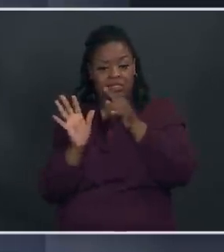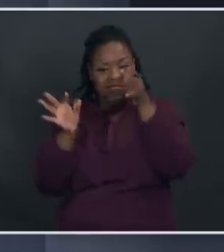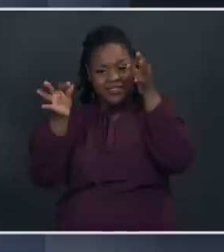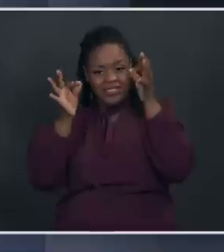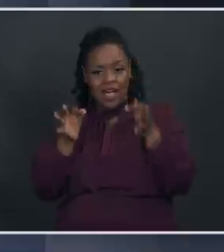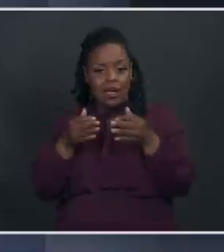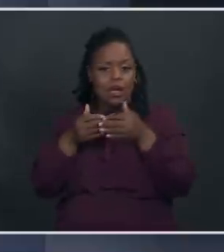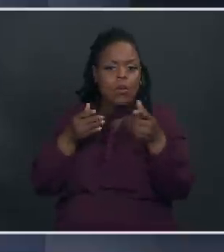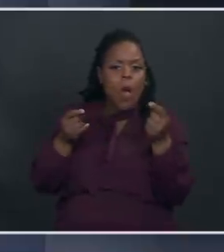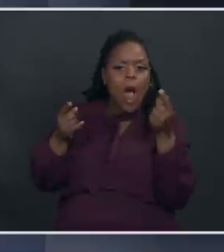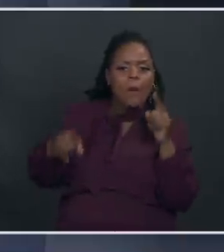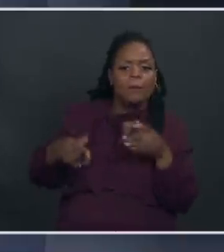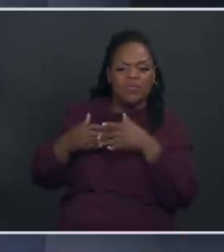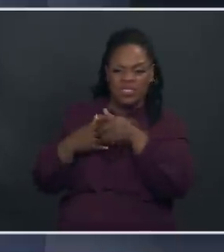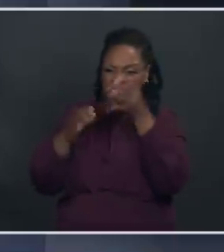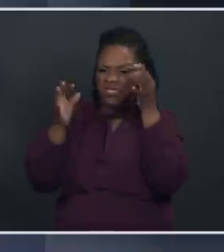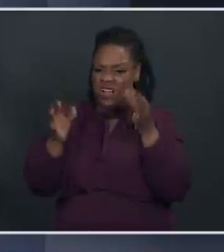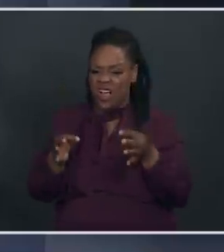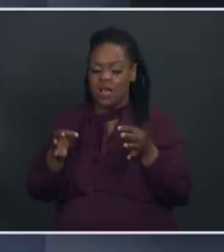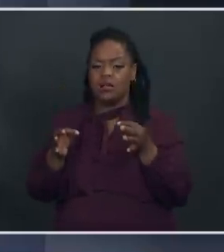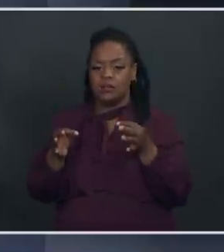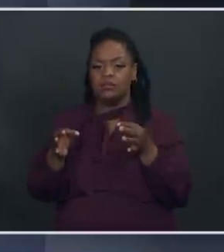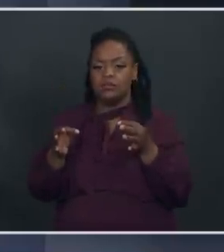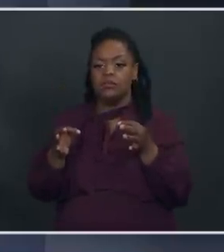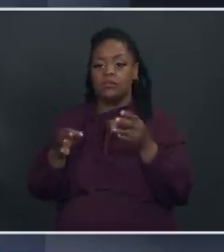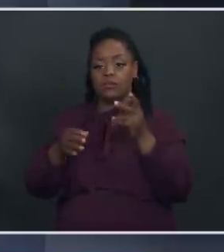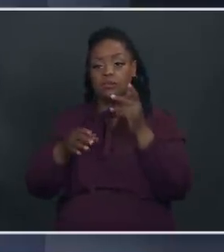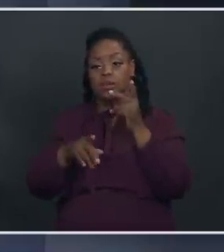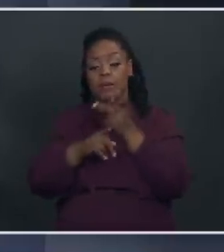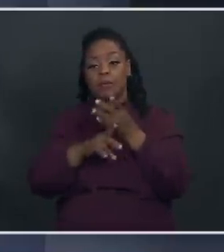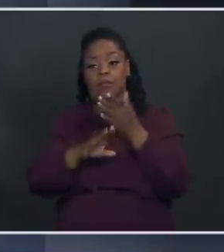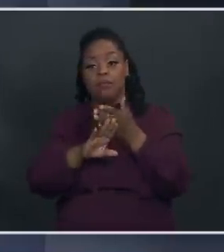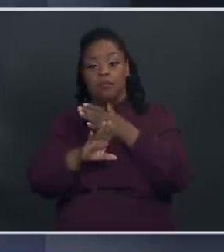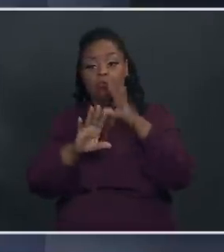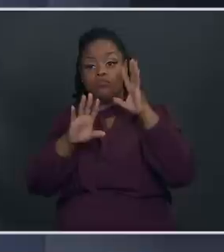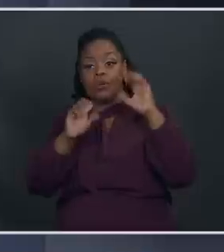for holding the former President accountable. That continues to be his belief.